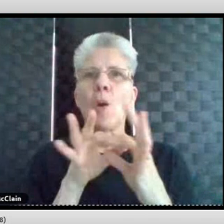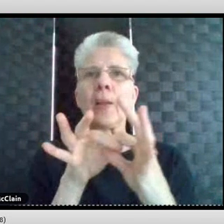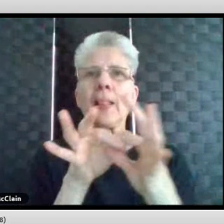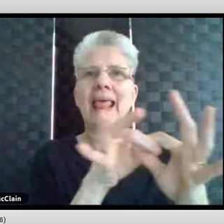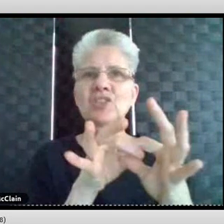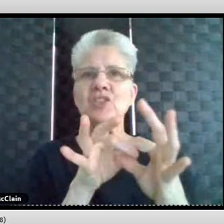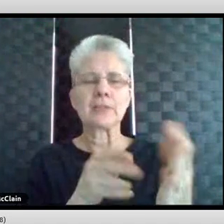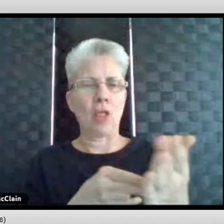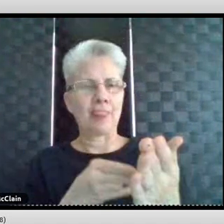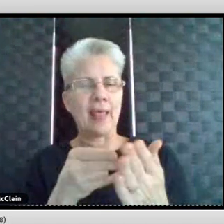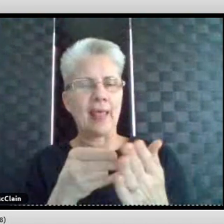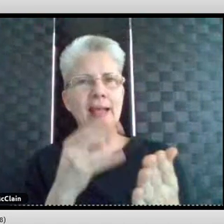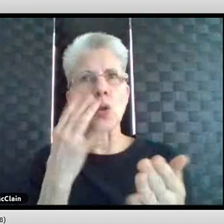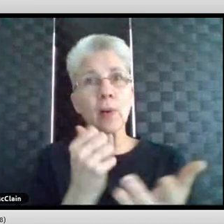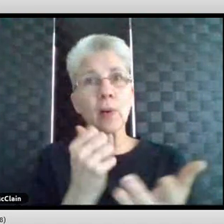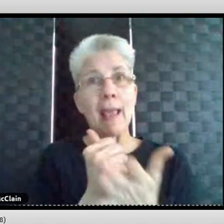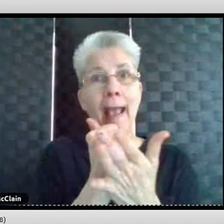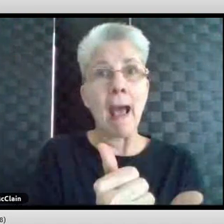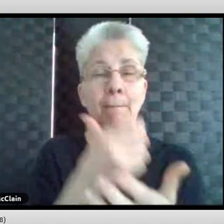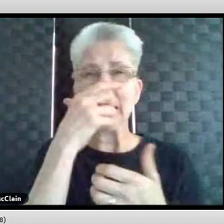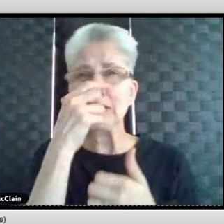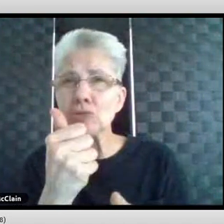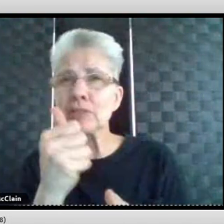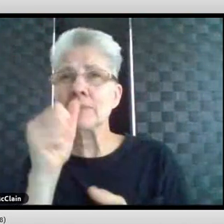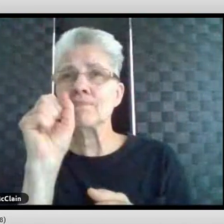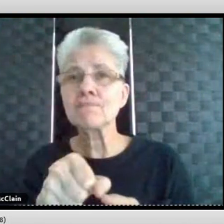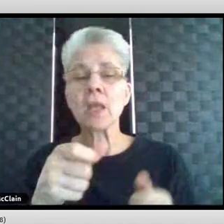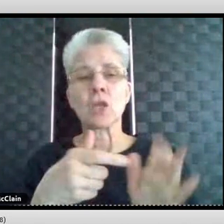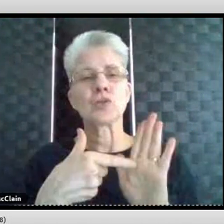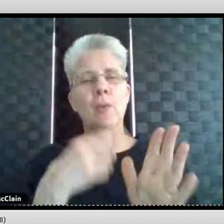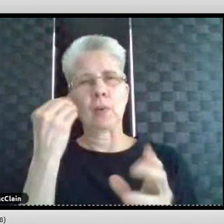They know you want to help, and so they will give you more information to continue